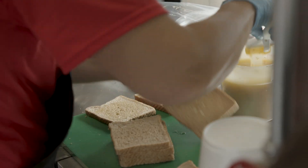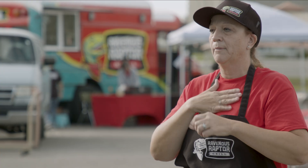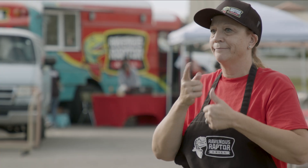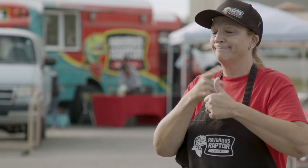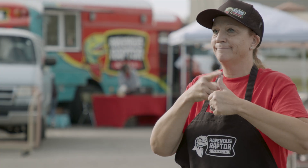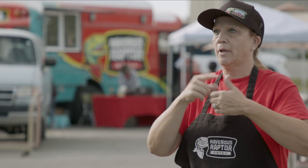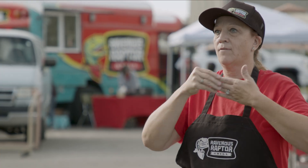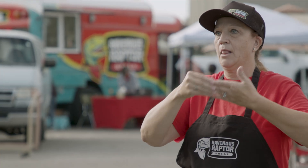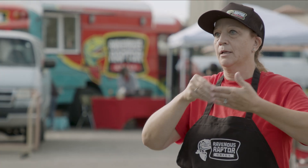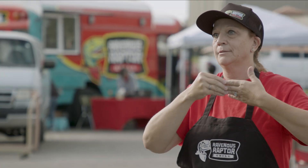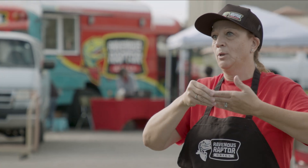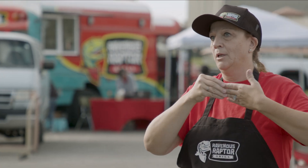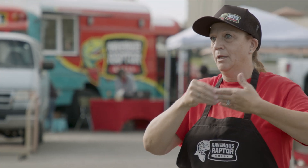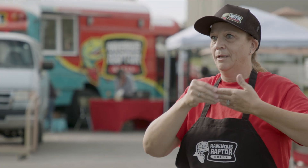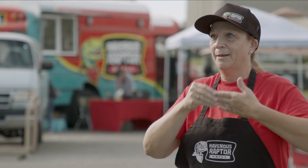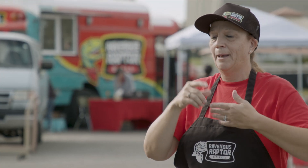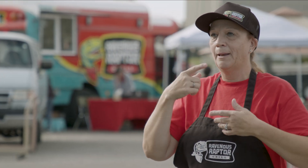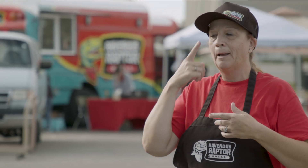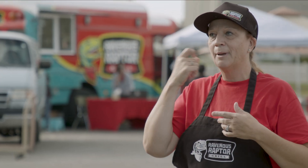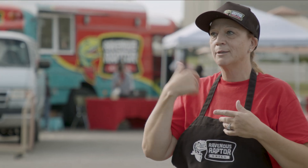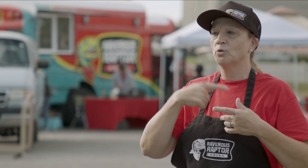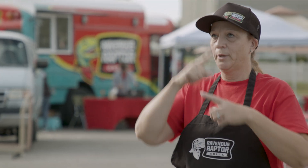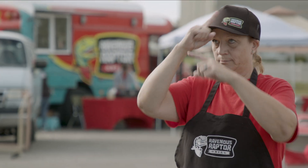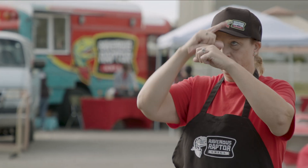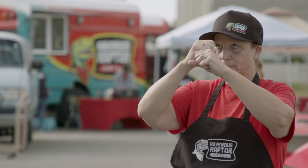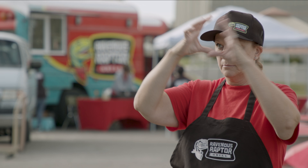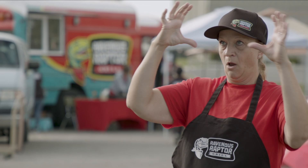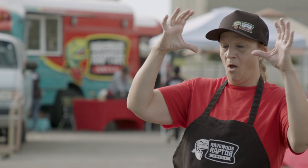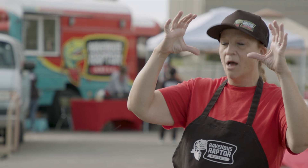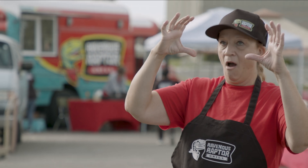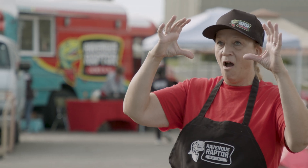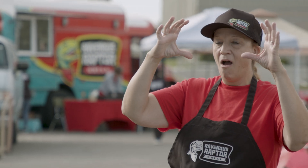First and foremost, you must be flexible.